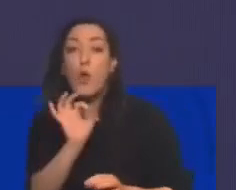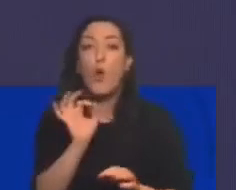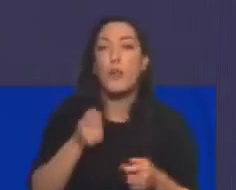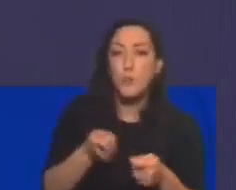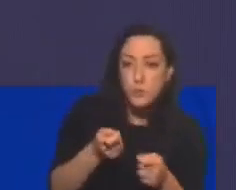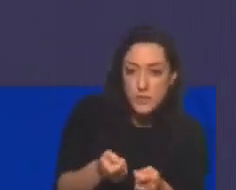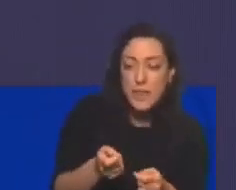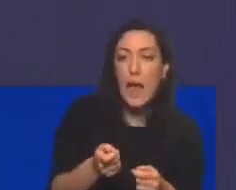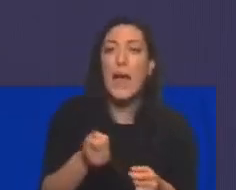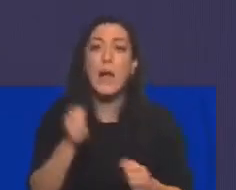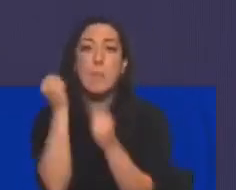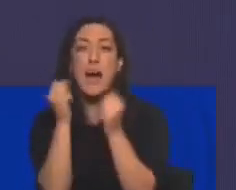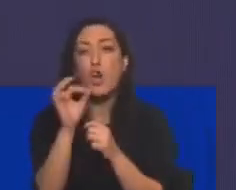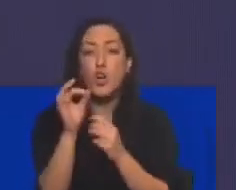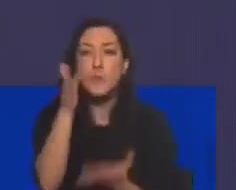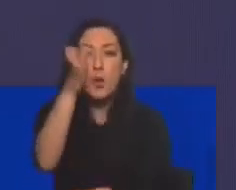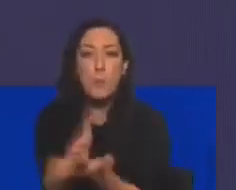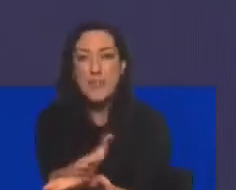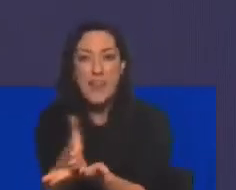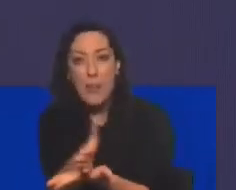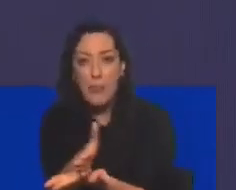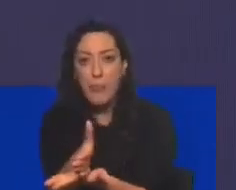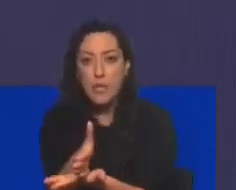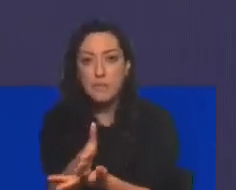macroeconomics is the one in the middle. What is that residue?